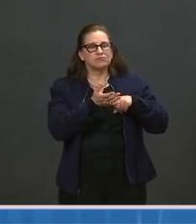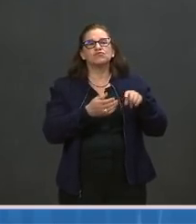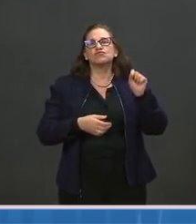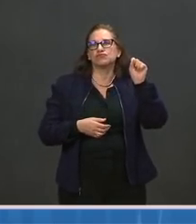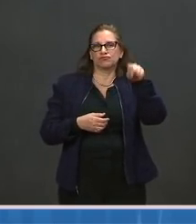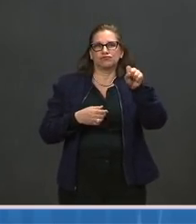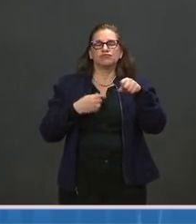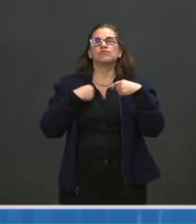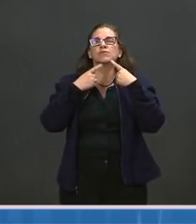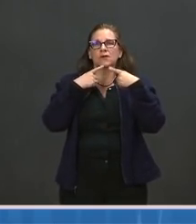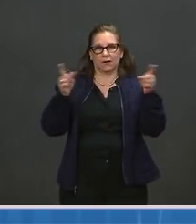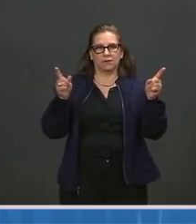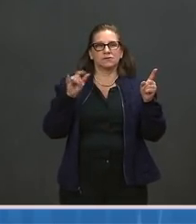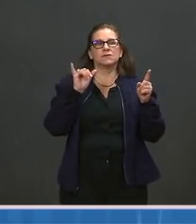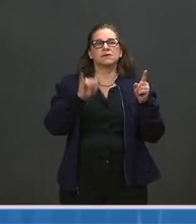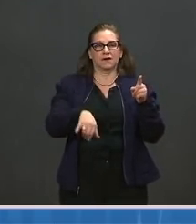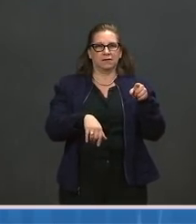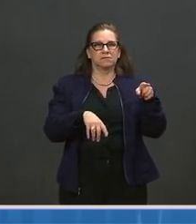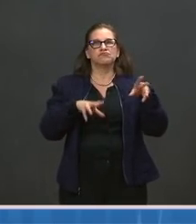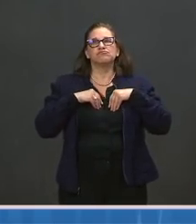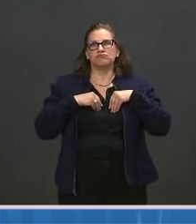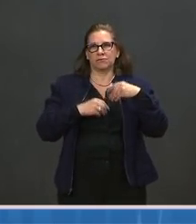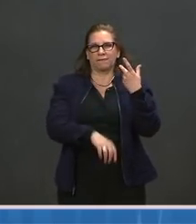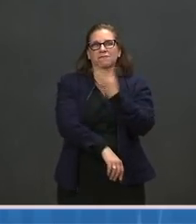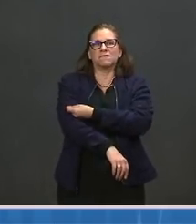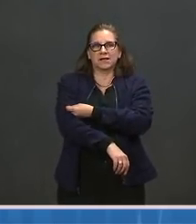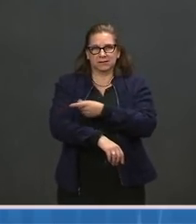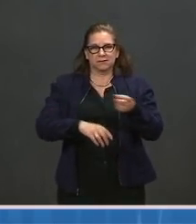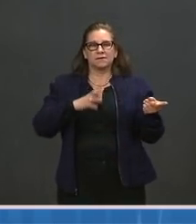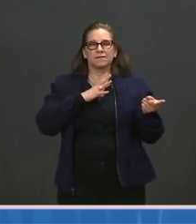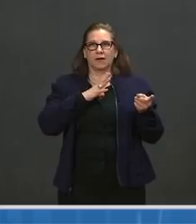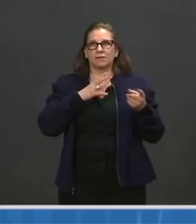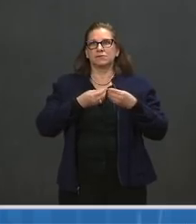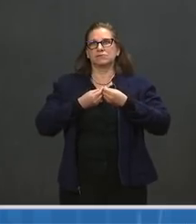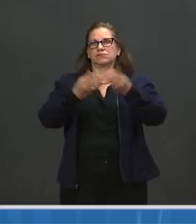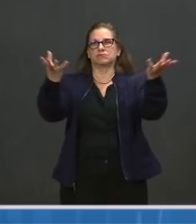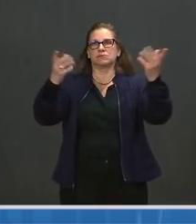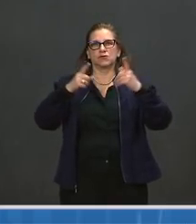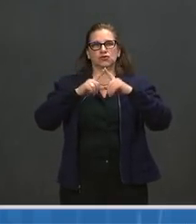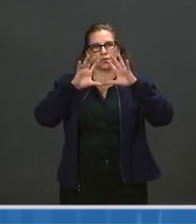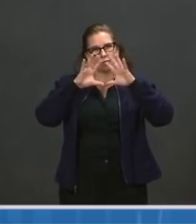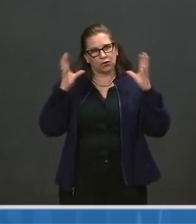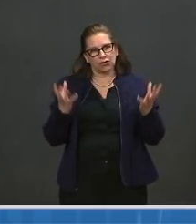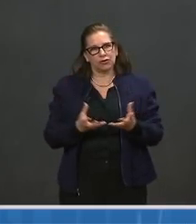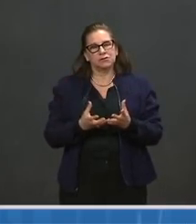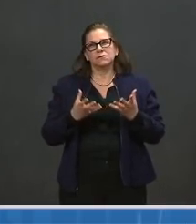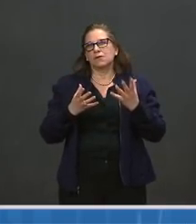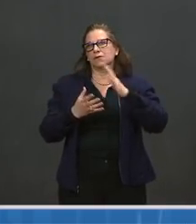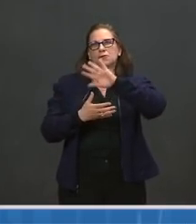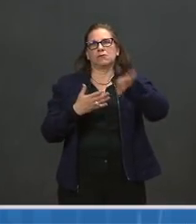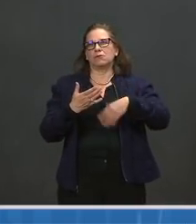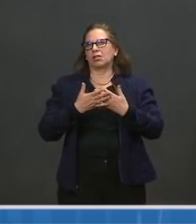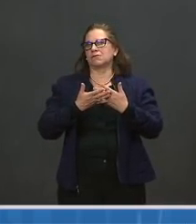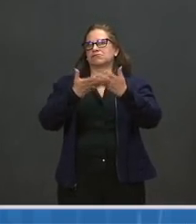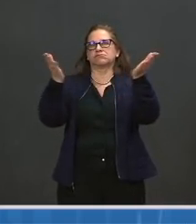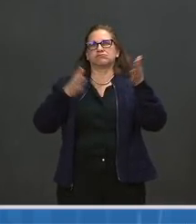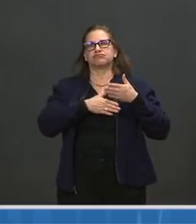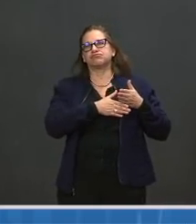to global health in general. I'll stop there. Mr. Slavitt: Yeah, and something that, Dr. Fauci, you may want to -- both of us would say is: